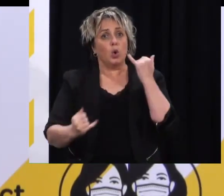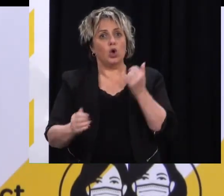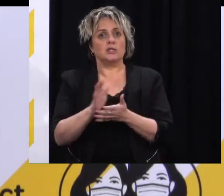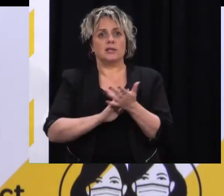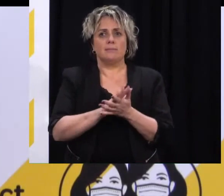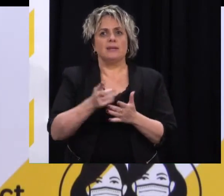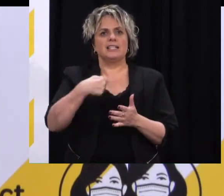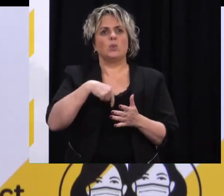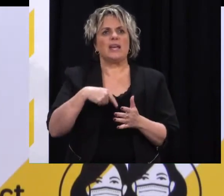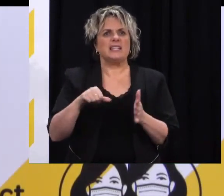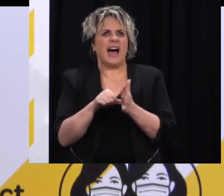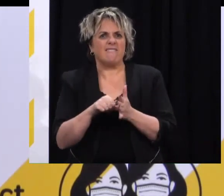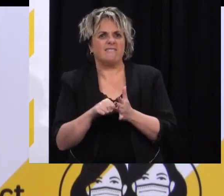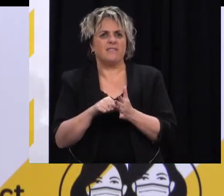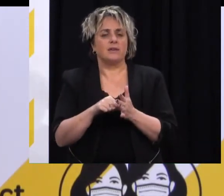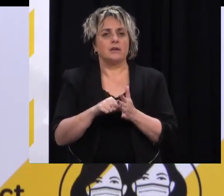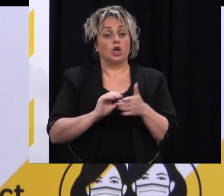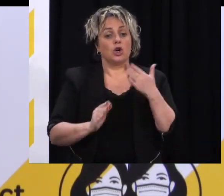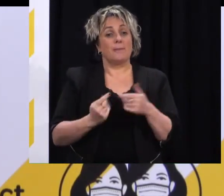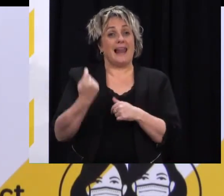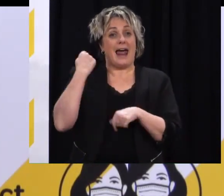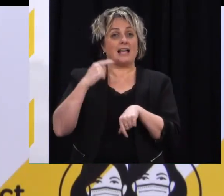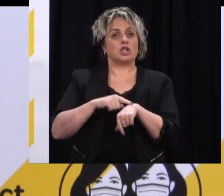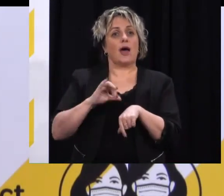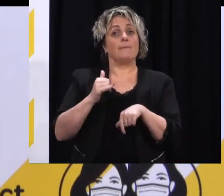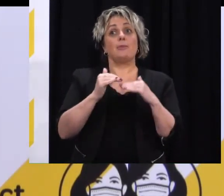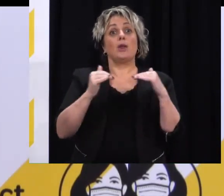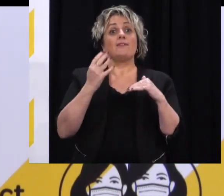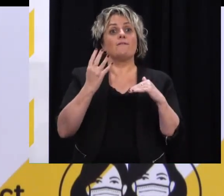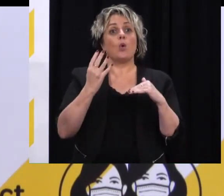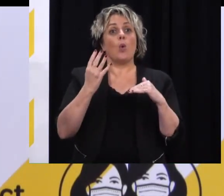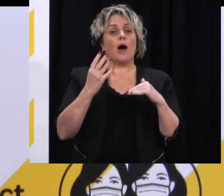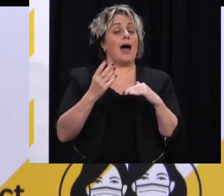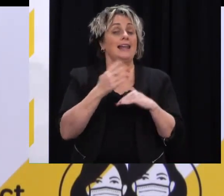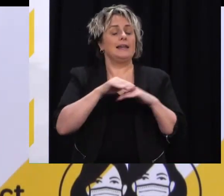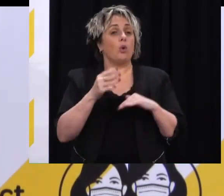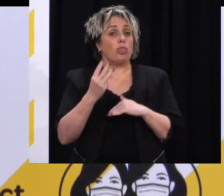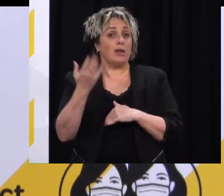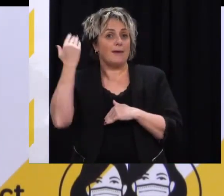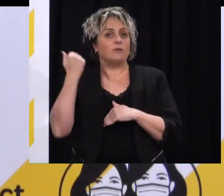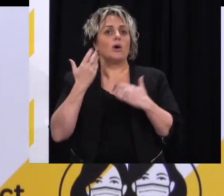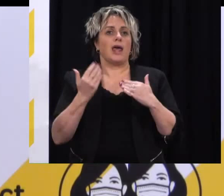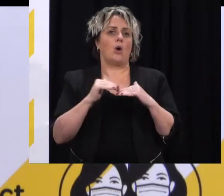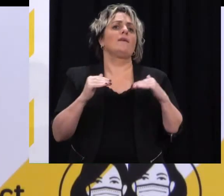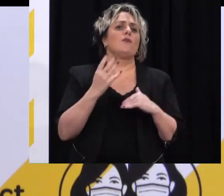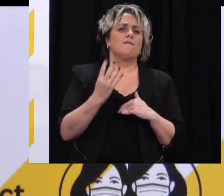have seen our risk assessment